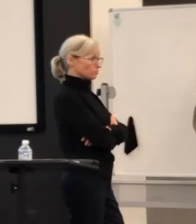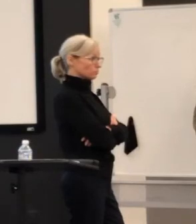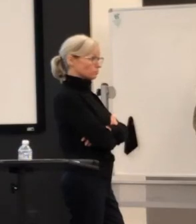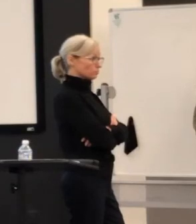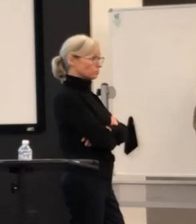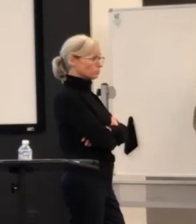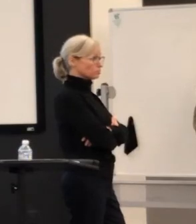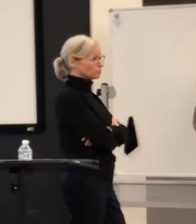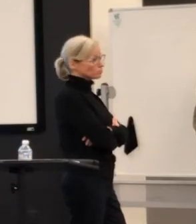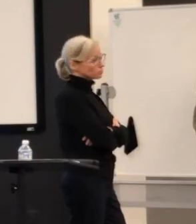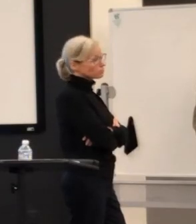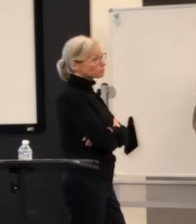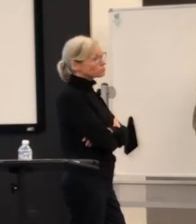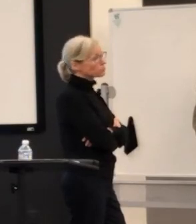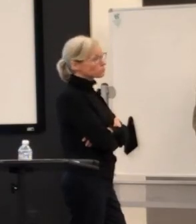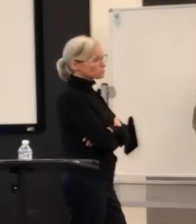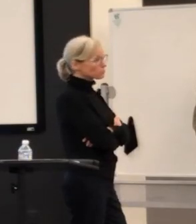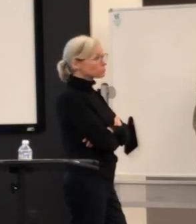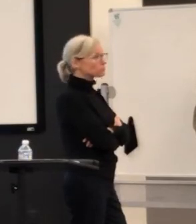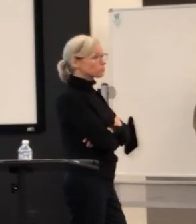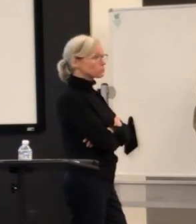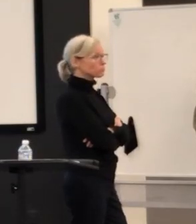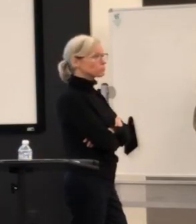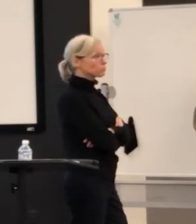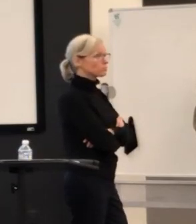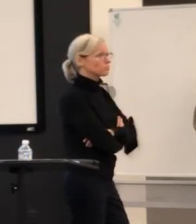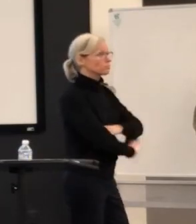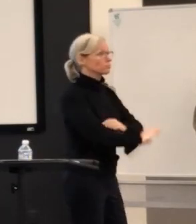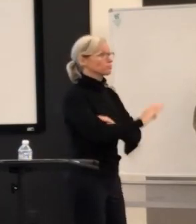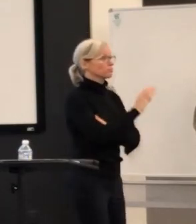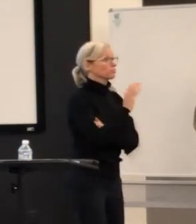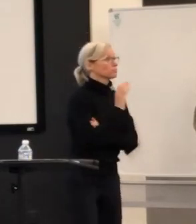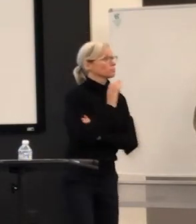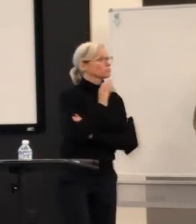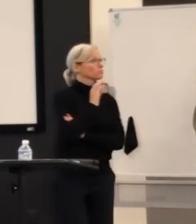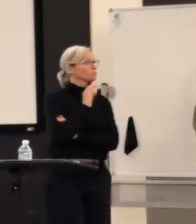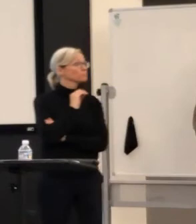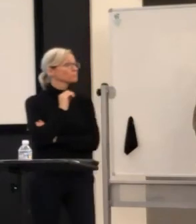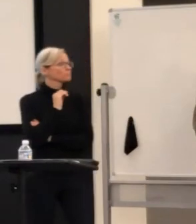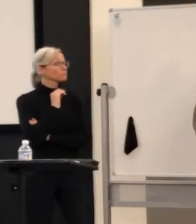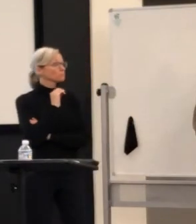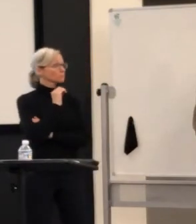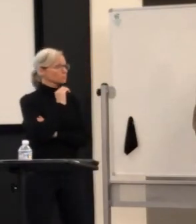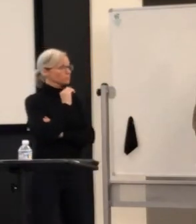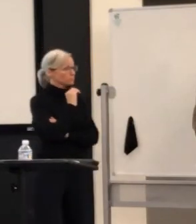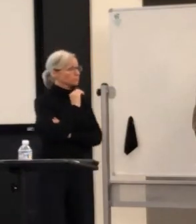I don't know if it's a policy or an office where we might be able to report these sorts of things.